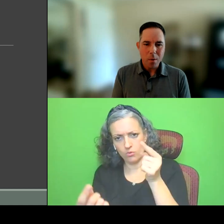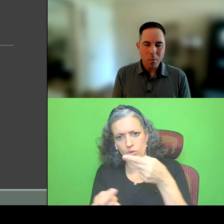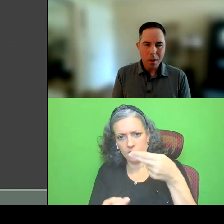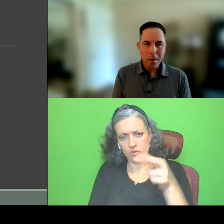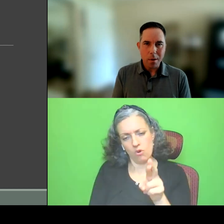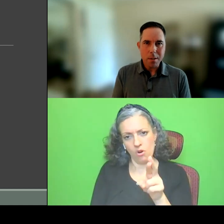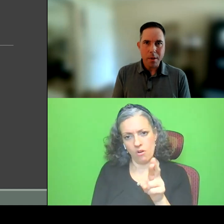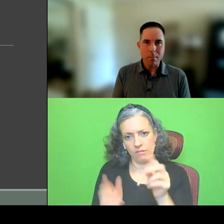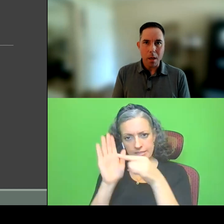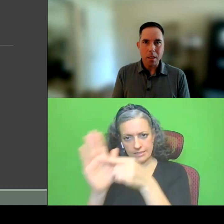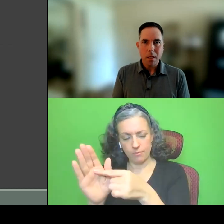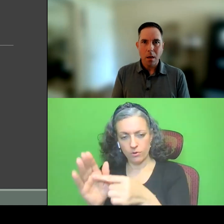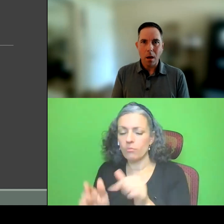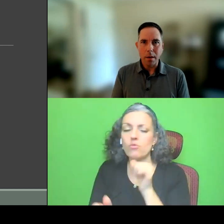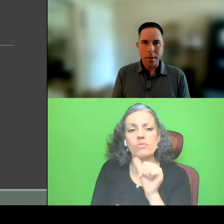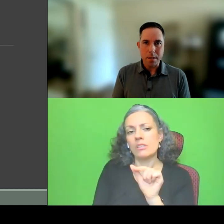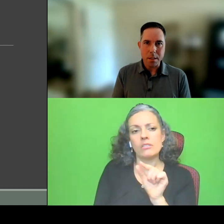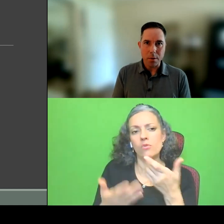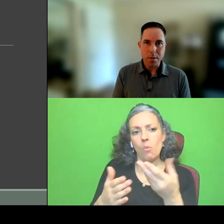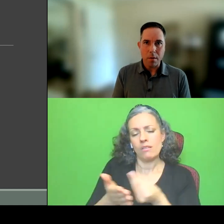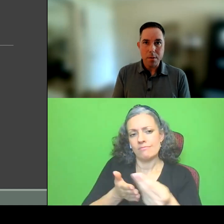we really don't want to spend money on inaccessible stuff.